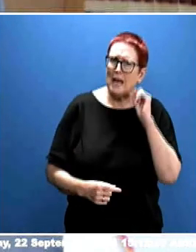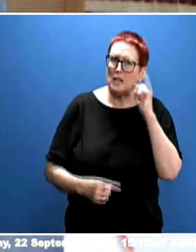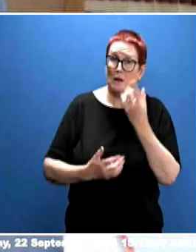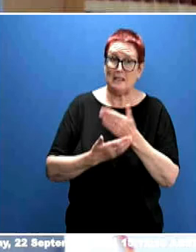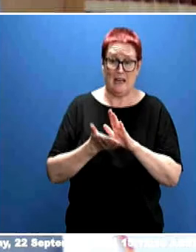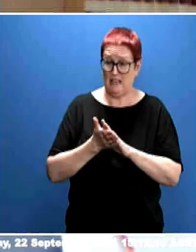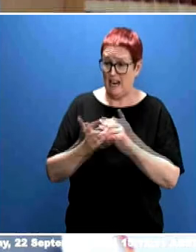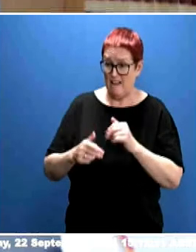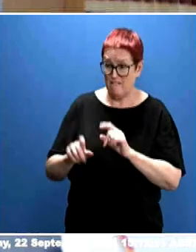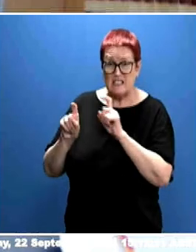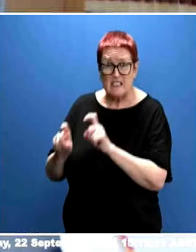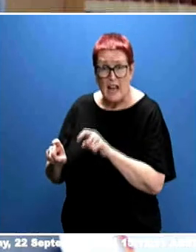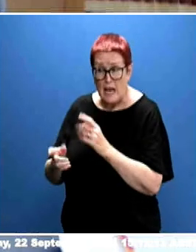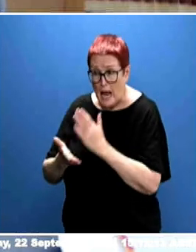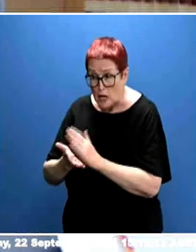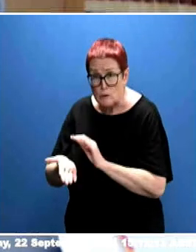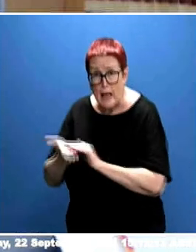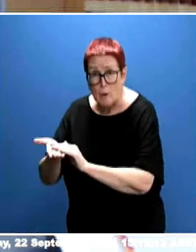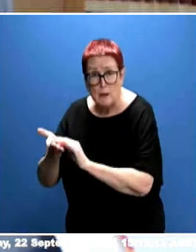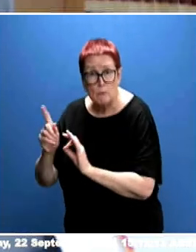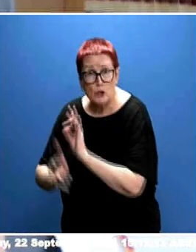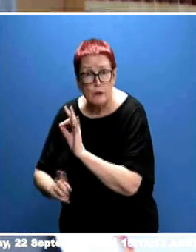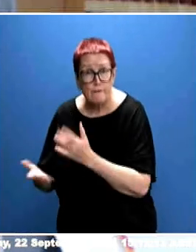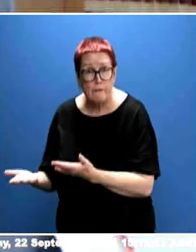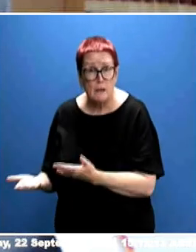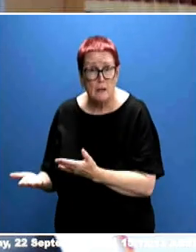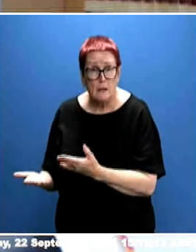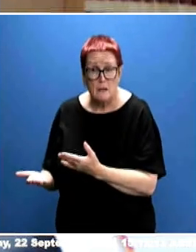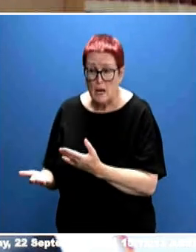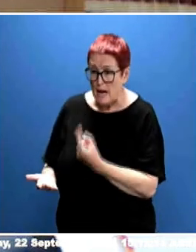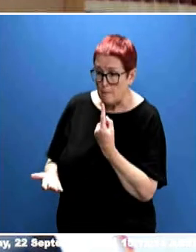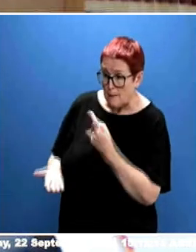it is, and for which children it's more effective than maybe for other presentations.